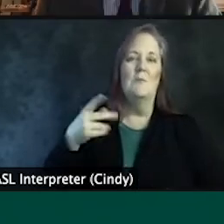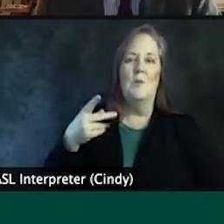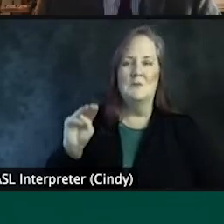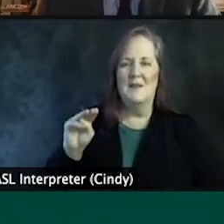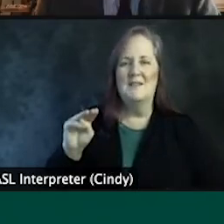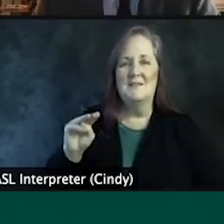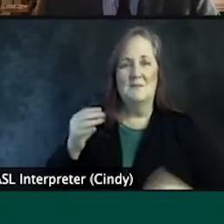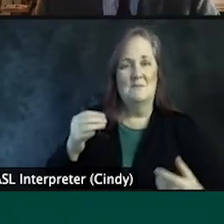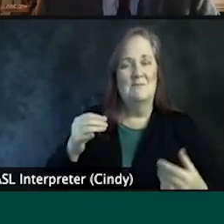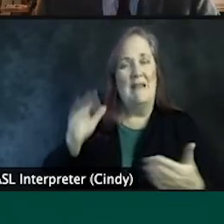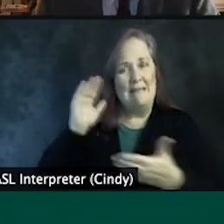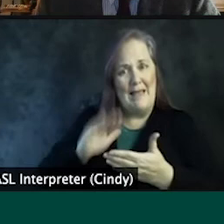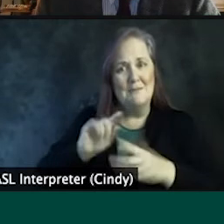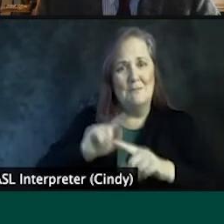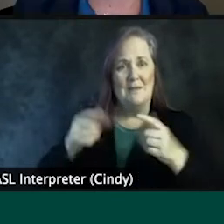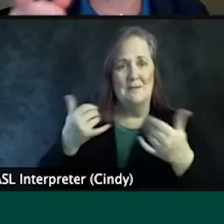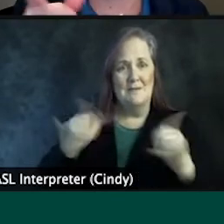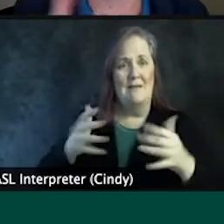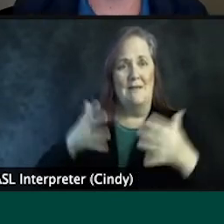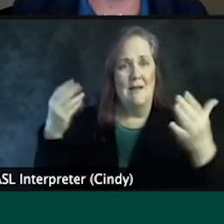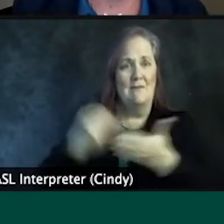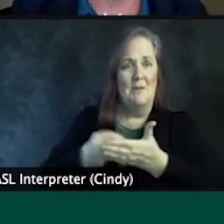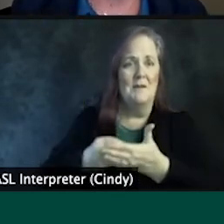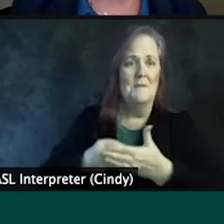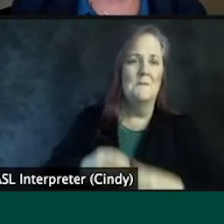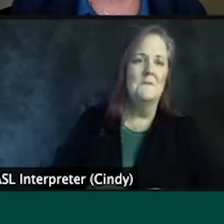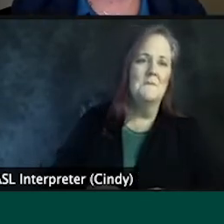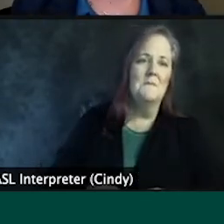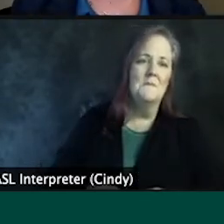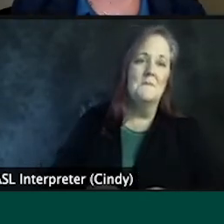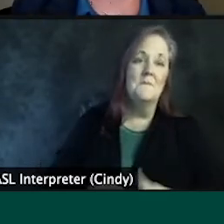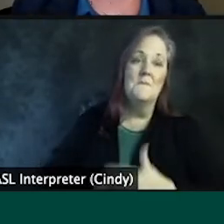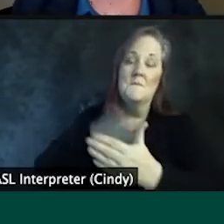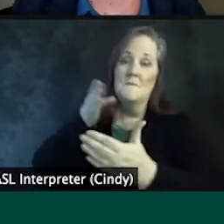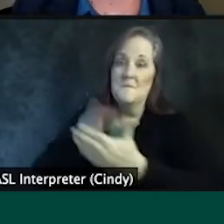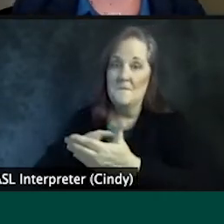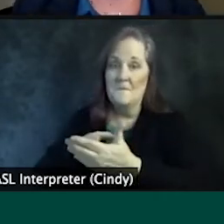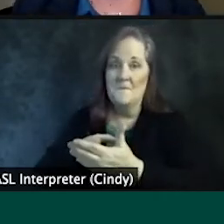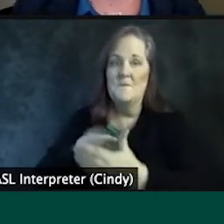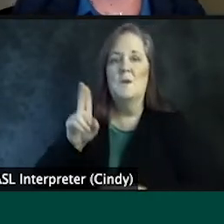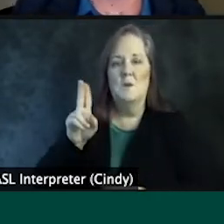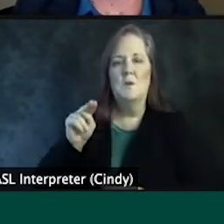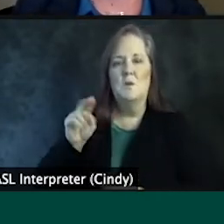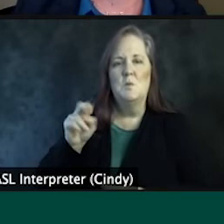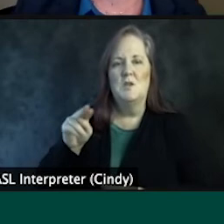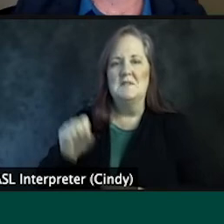Yes. Okay. Secretary of Labor. Thank you. Any research done on the percentage of drivers